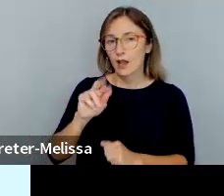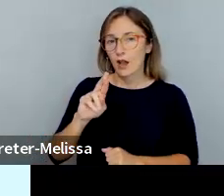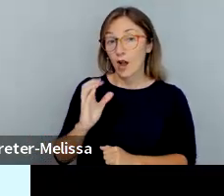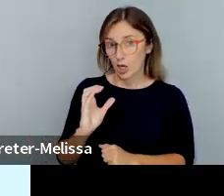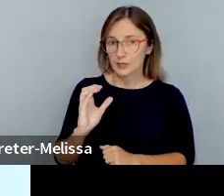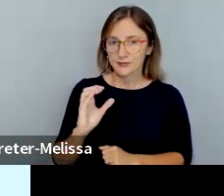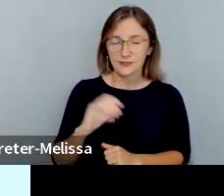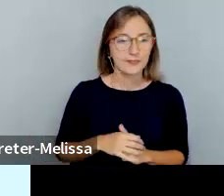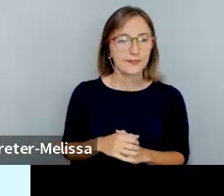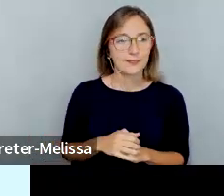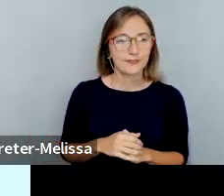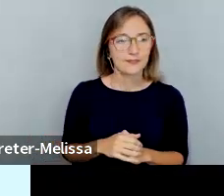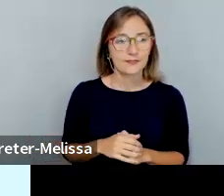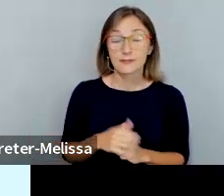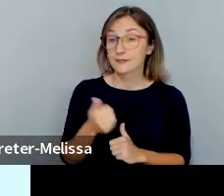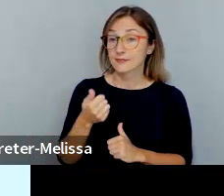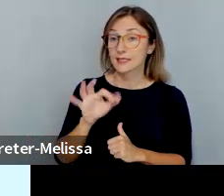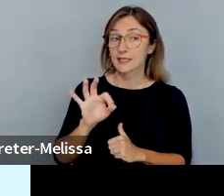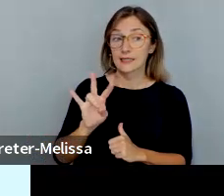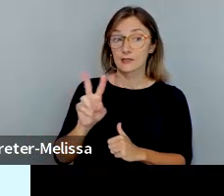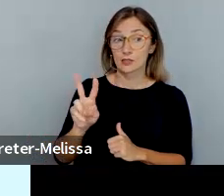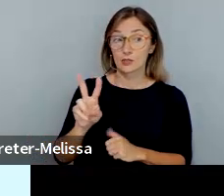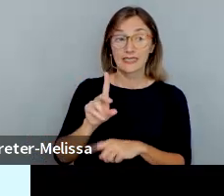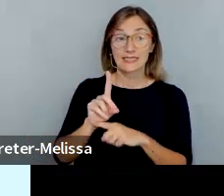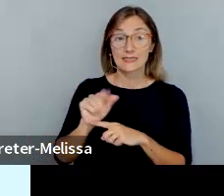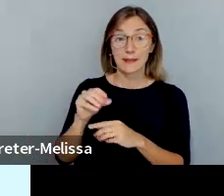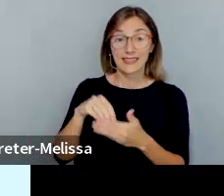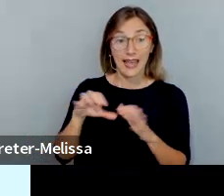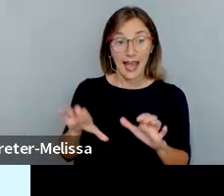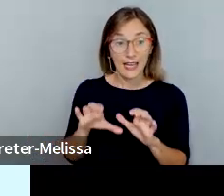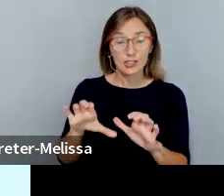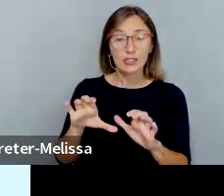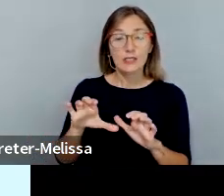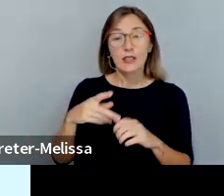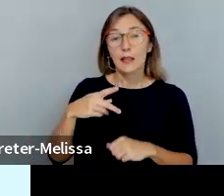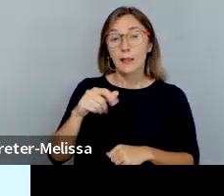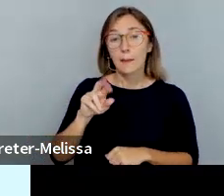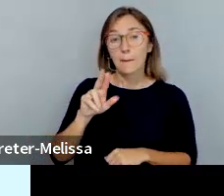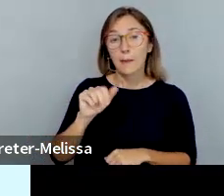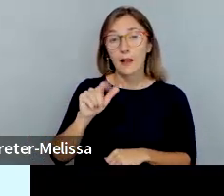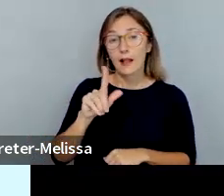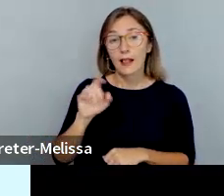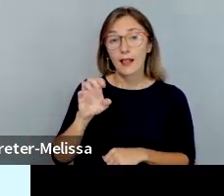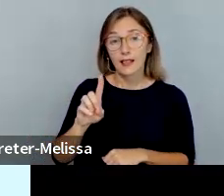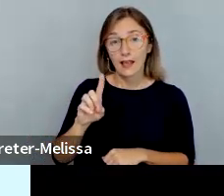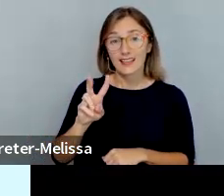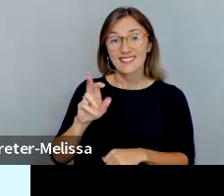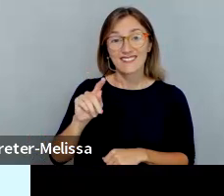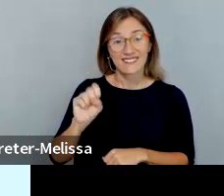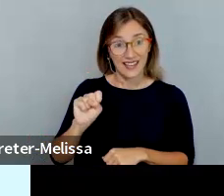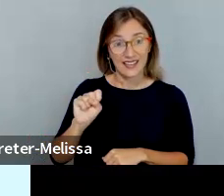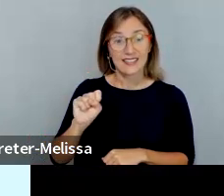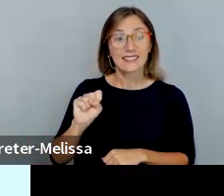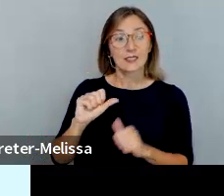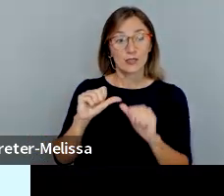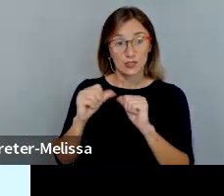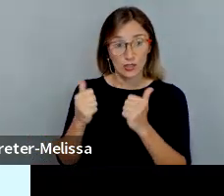York City for discrimination against people with disabilities in employment.